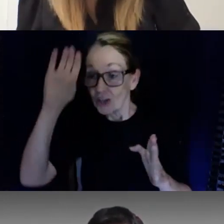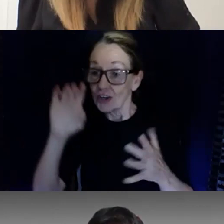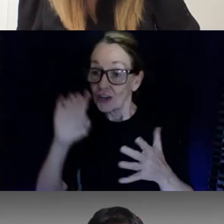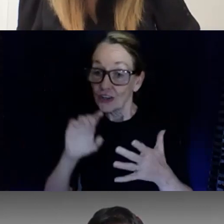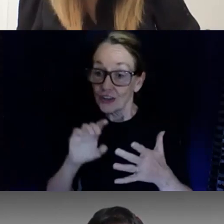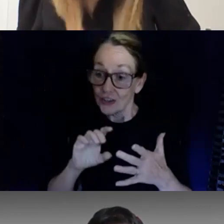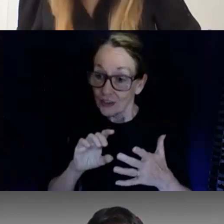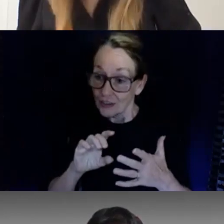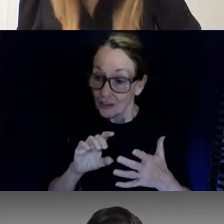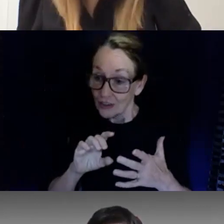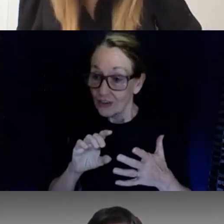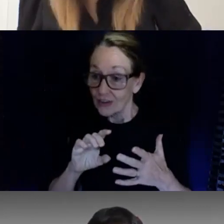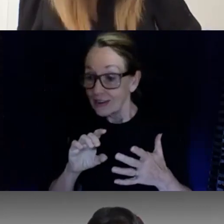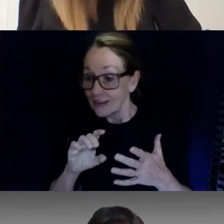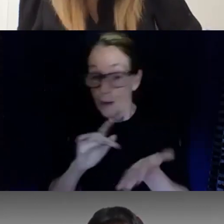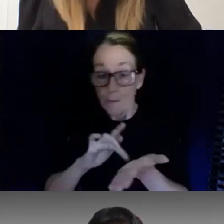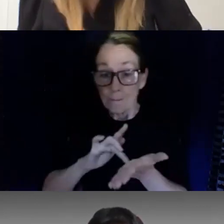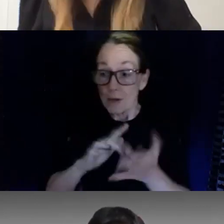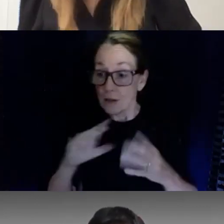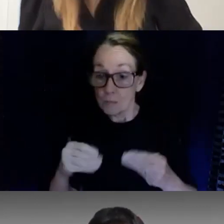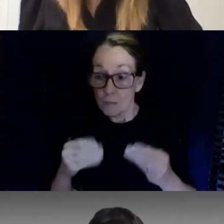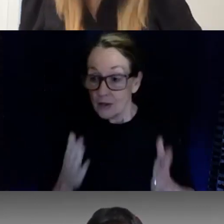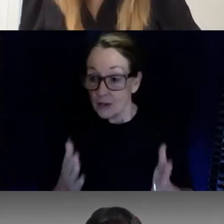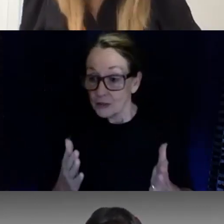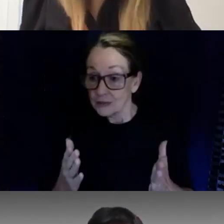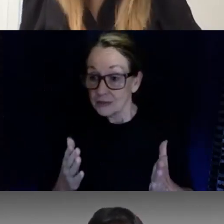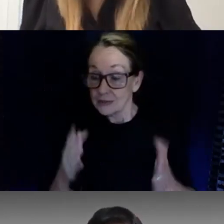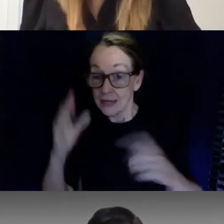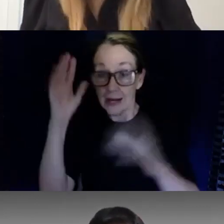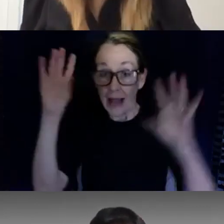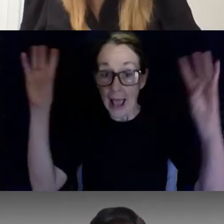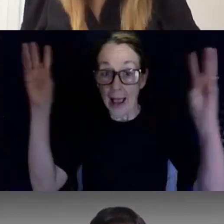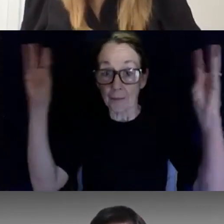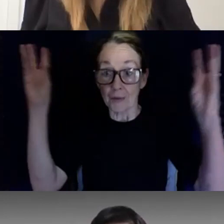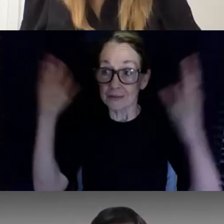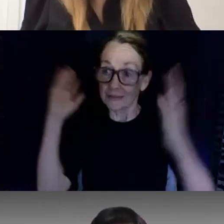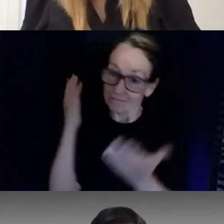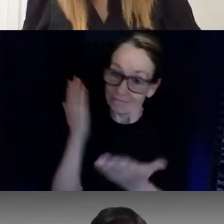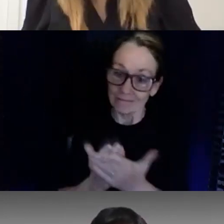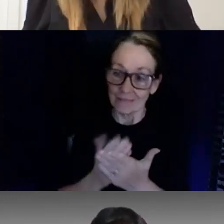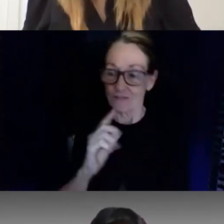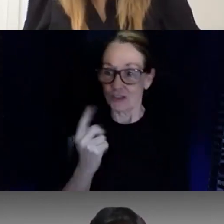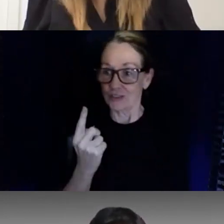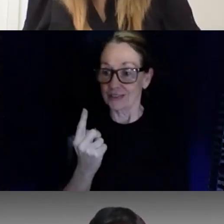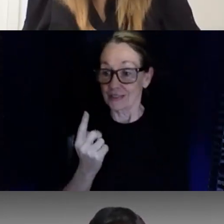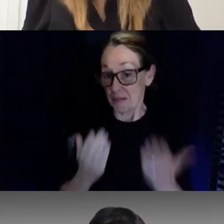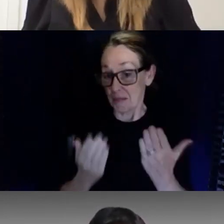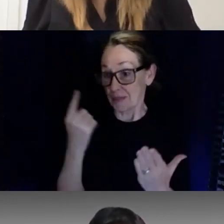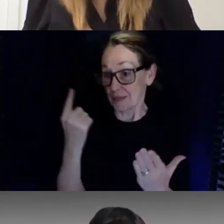HAVE YOU THOUGHT OF FIRST RESPONDERS?